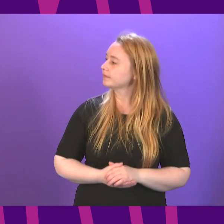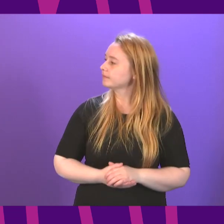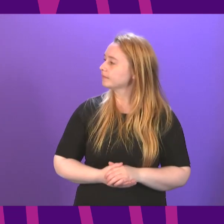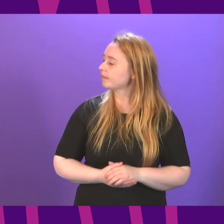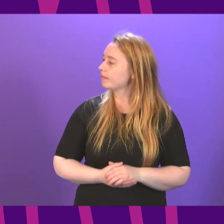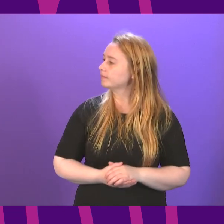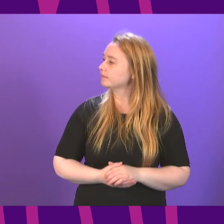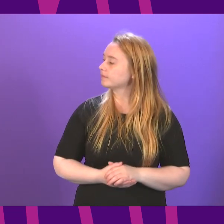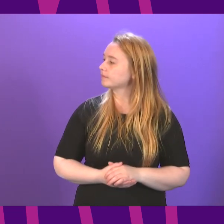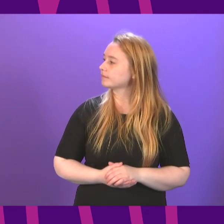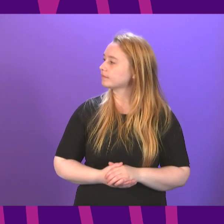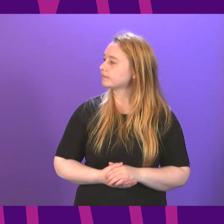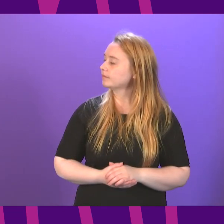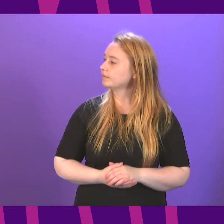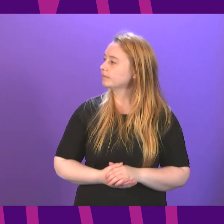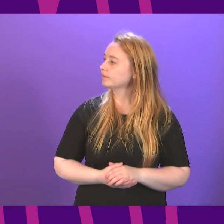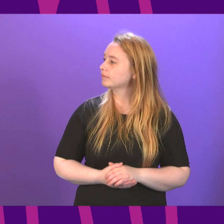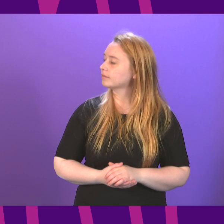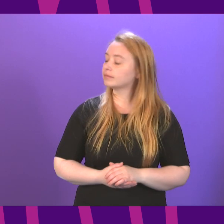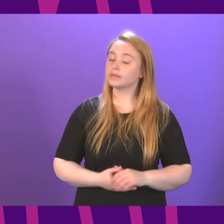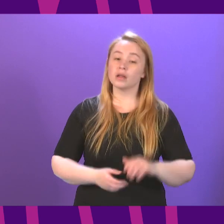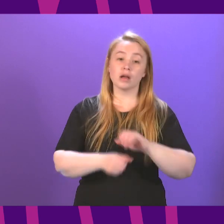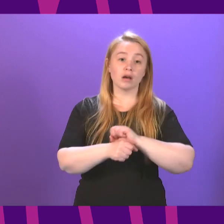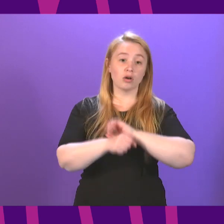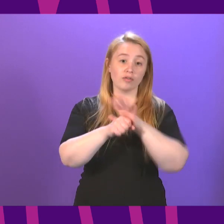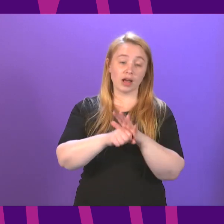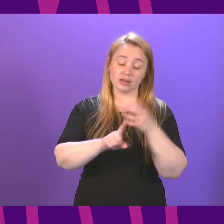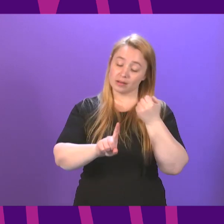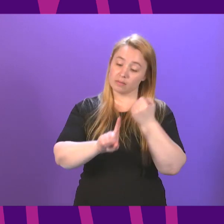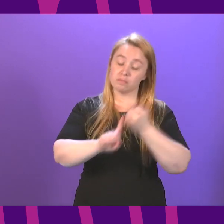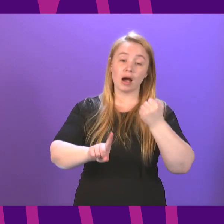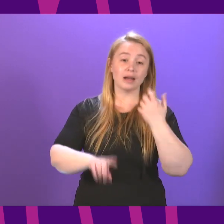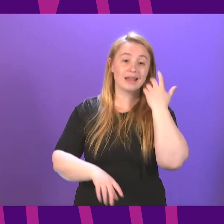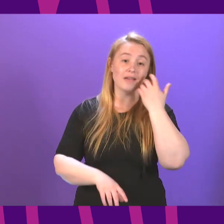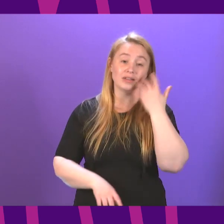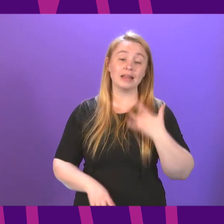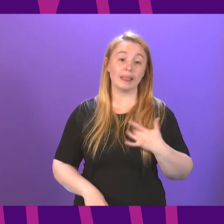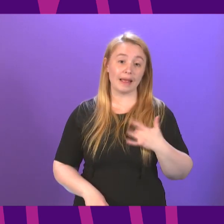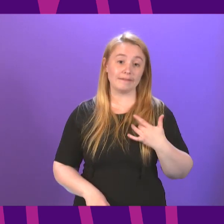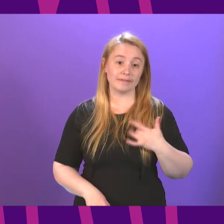As we all know, the pandemic has impacted on much of our daily life. I have not heard mention